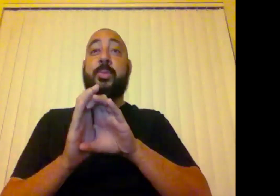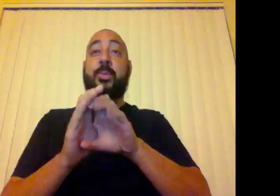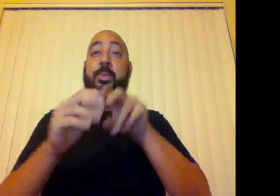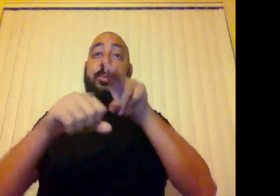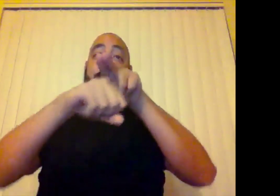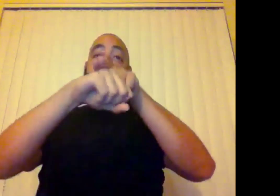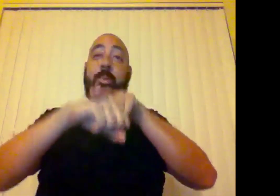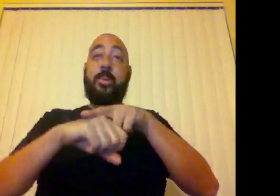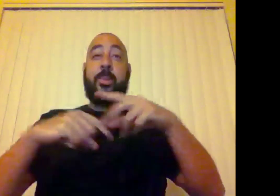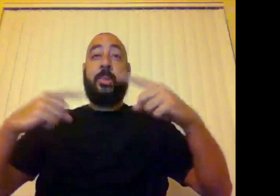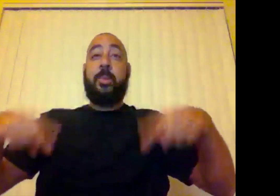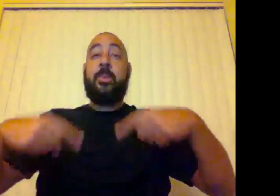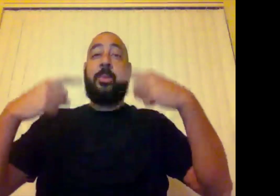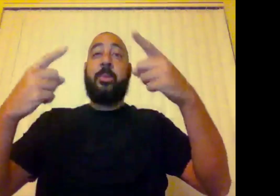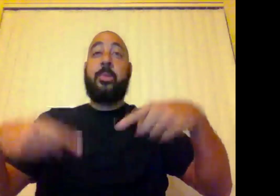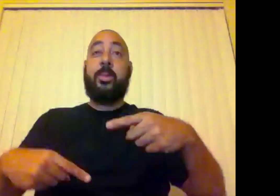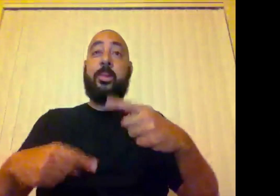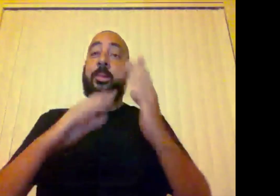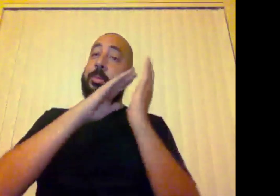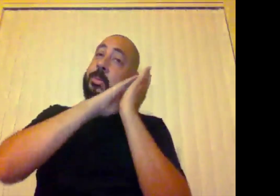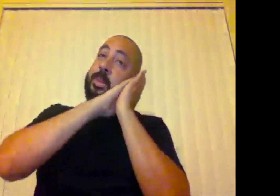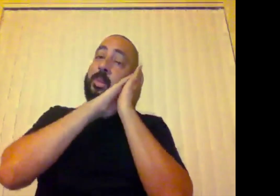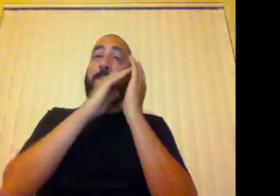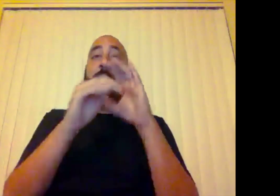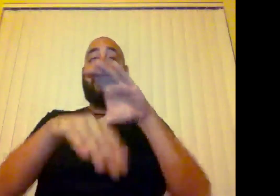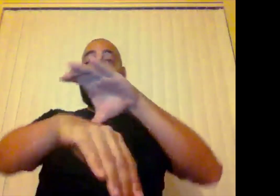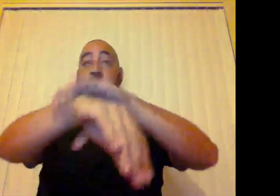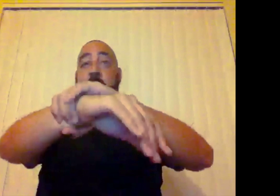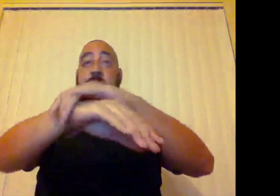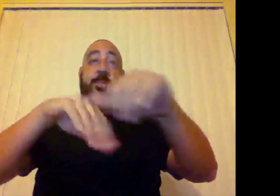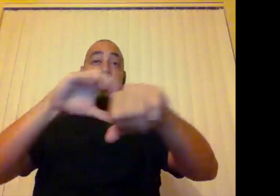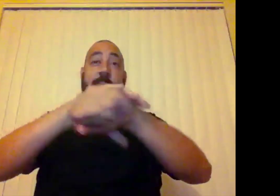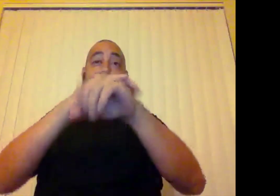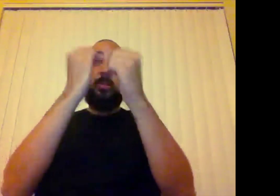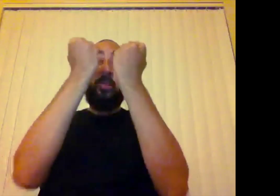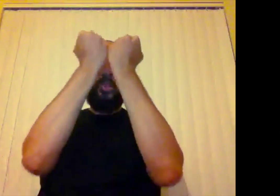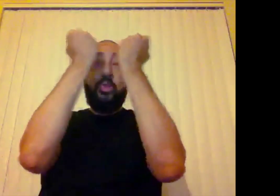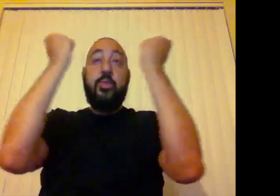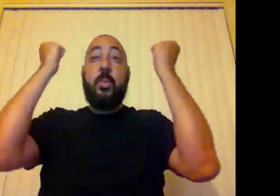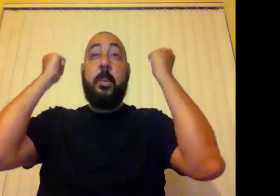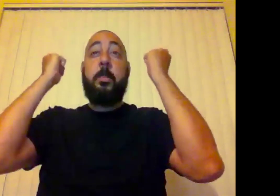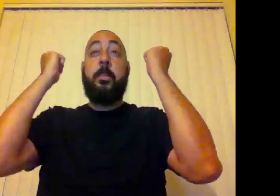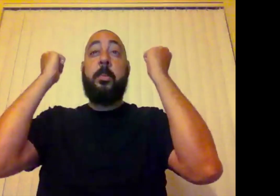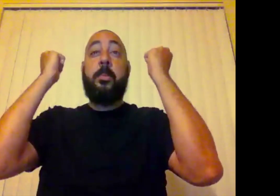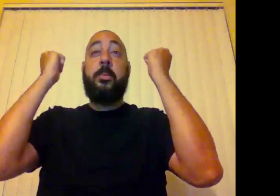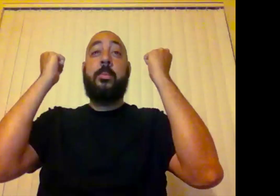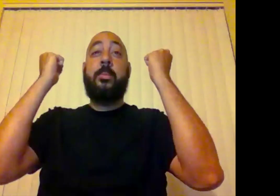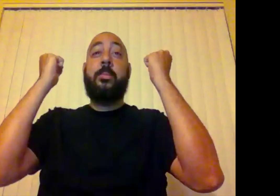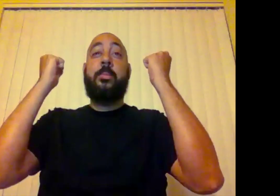of my head strapped to a gurney